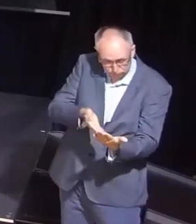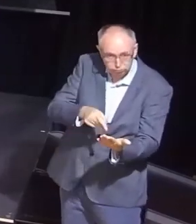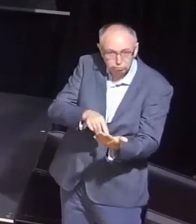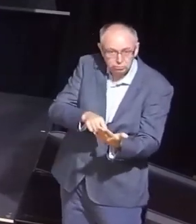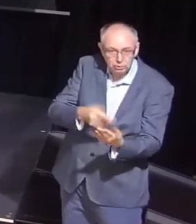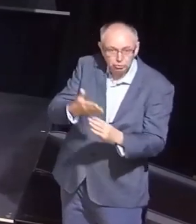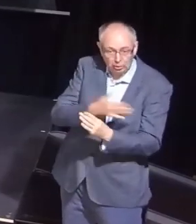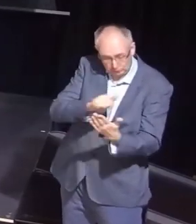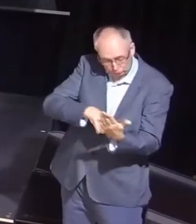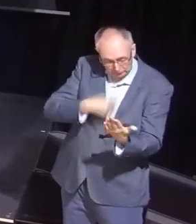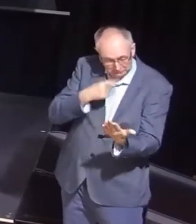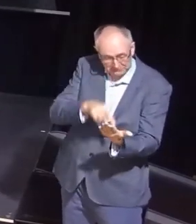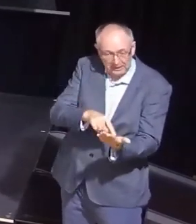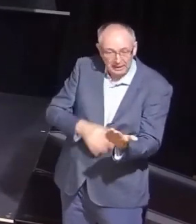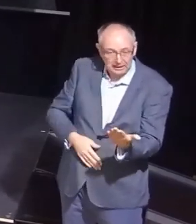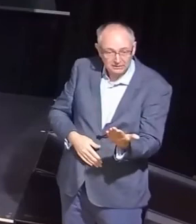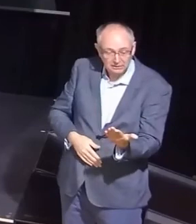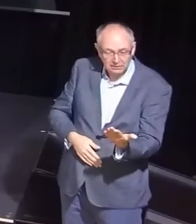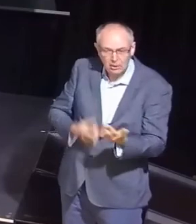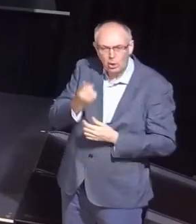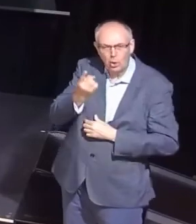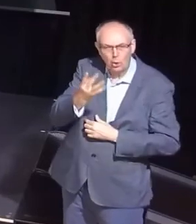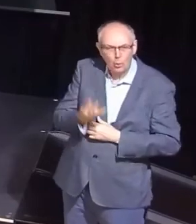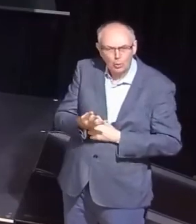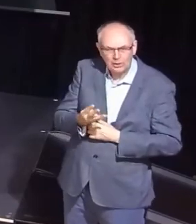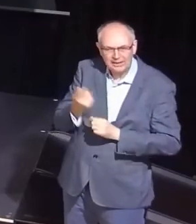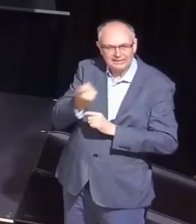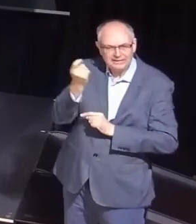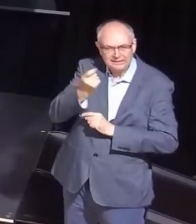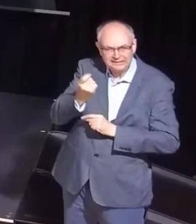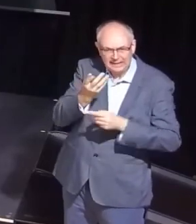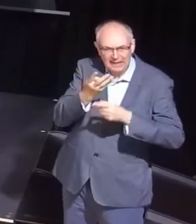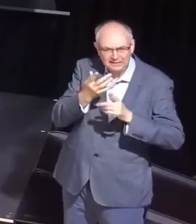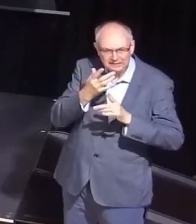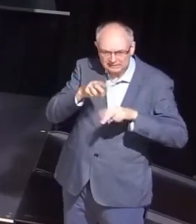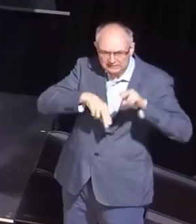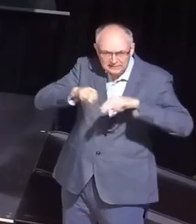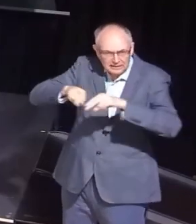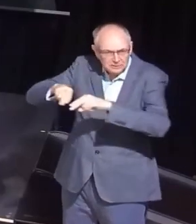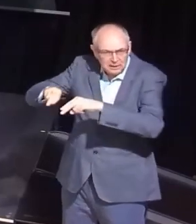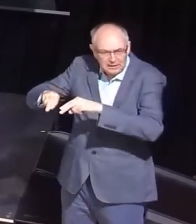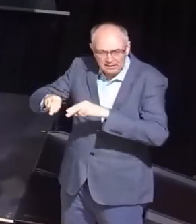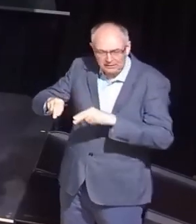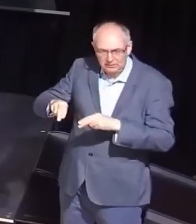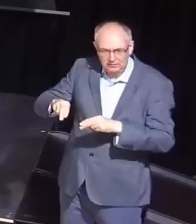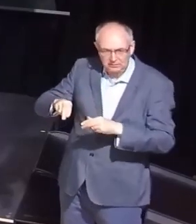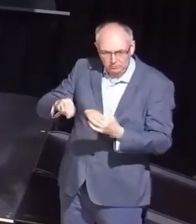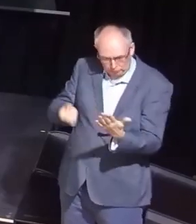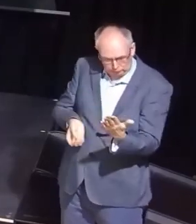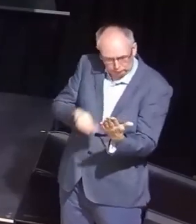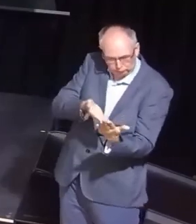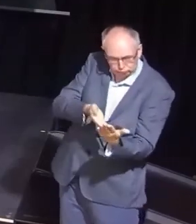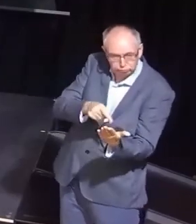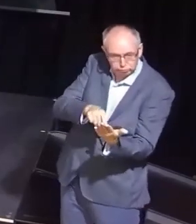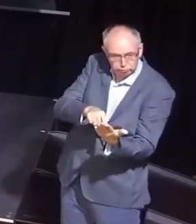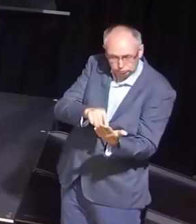on our quarterly success metrics as employees, this is added to our... We call them reviews, to our reviews.